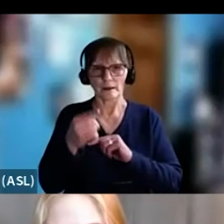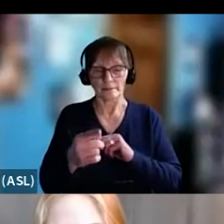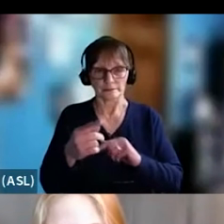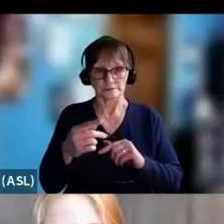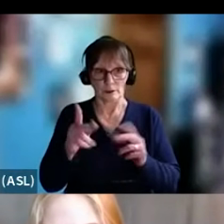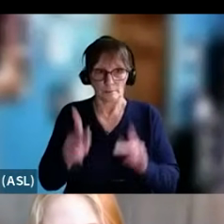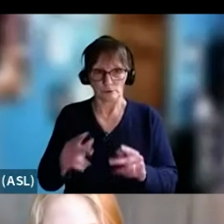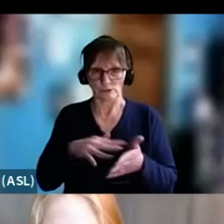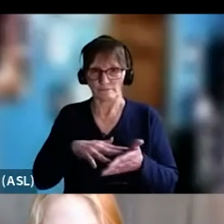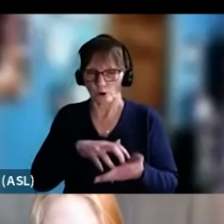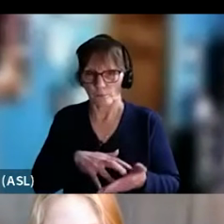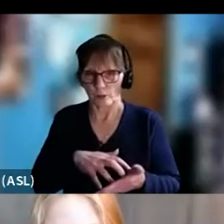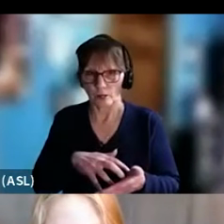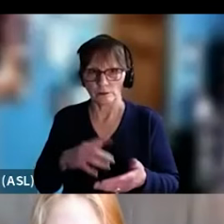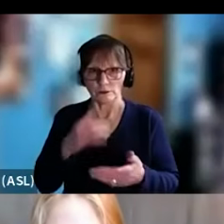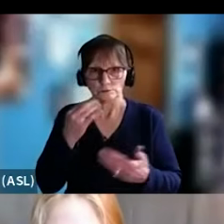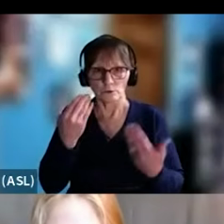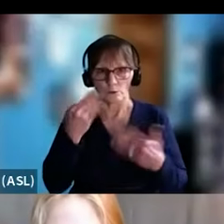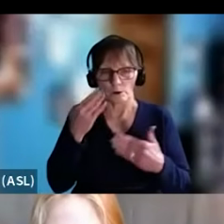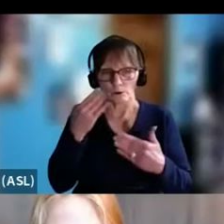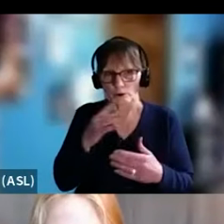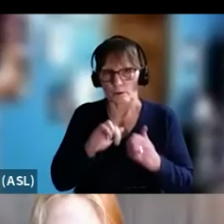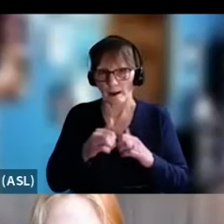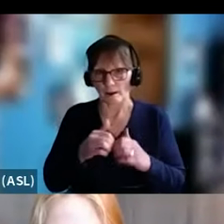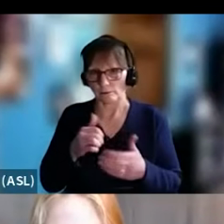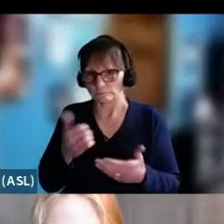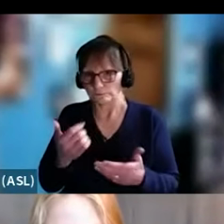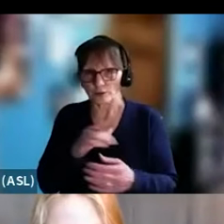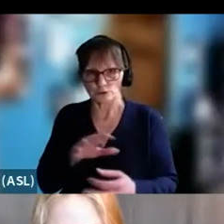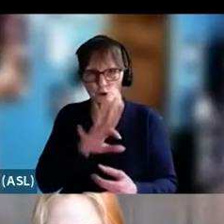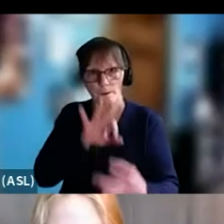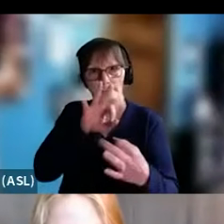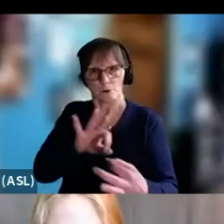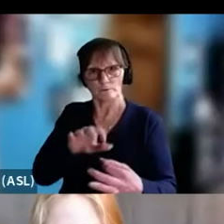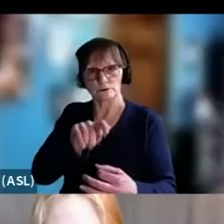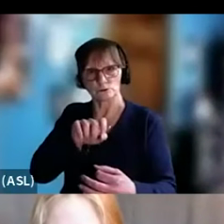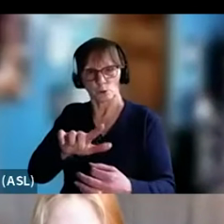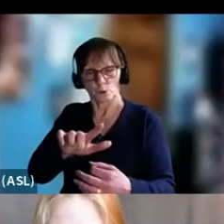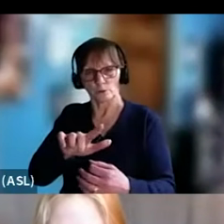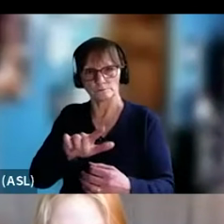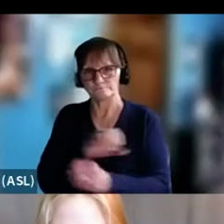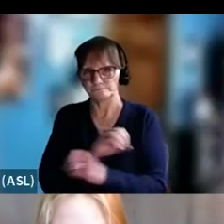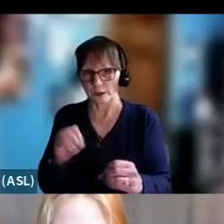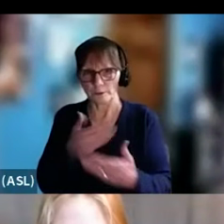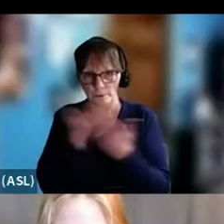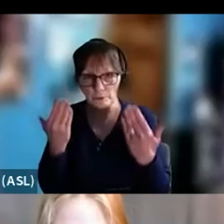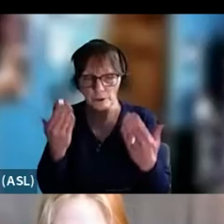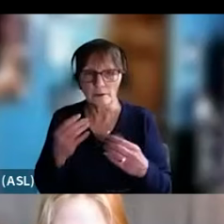but not what well reflected in a VISPDAT and there is no perfect tool. I mean I just wanna say that they're like no one has created the perfect way